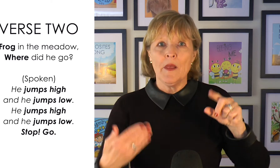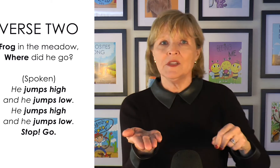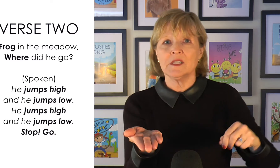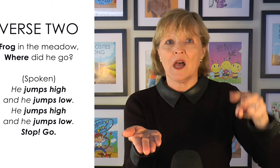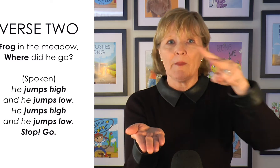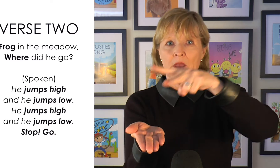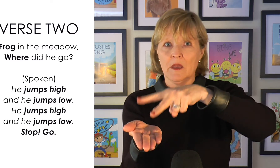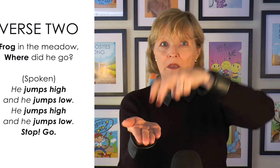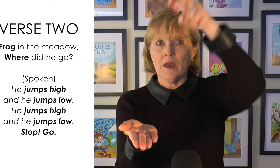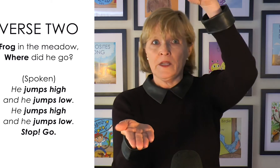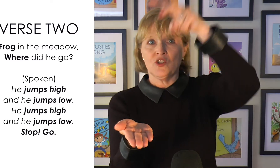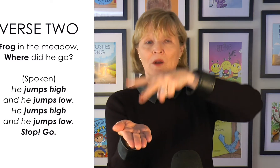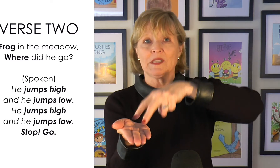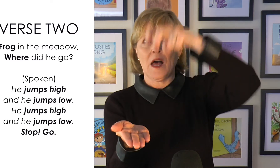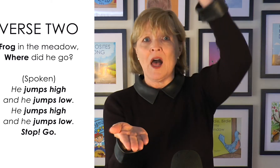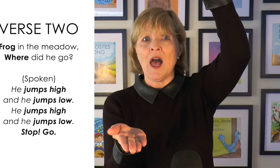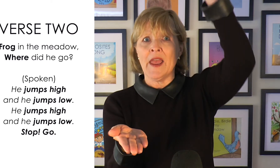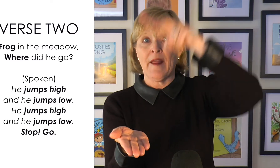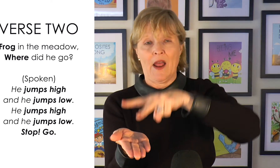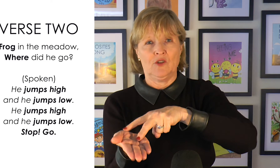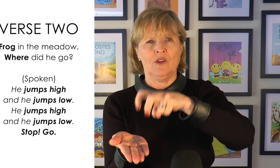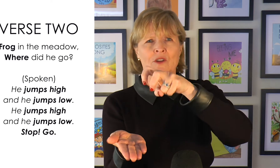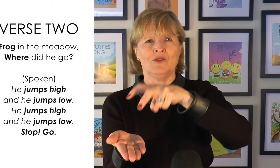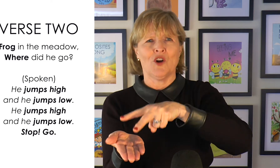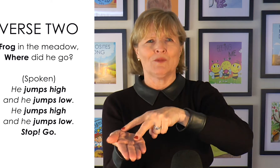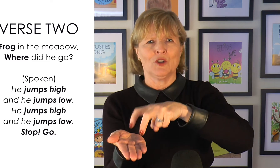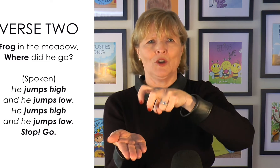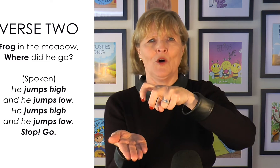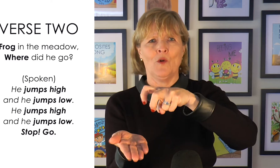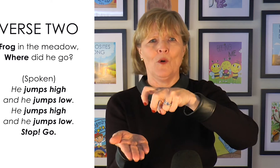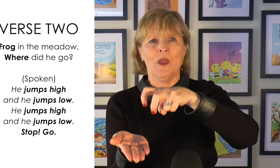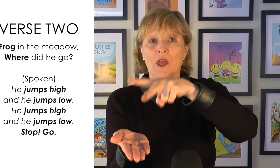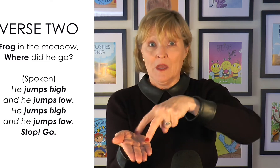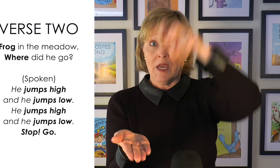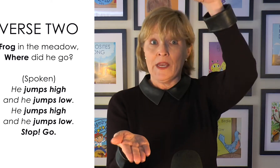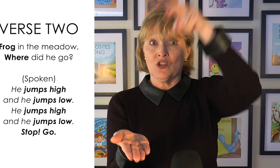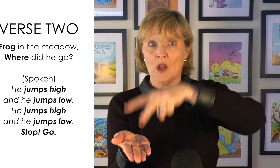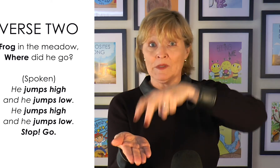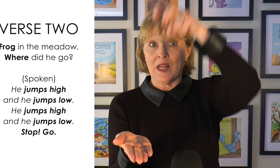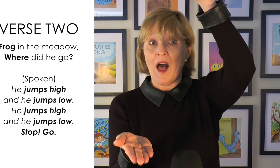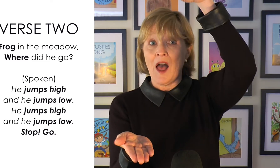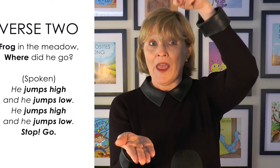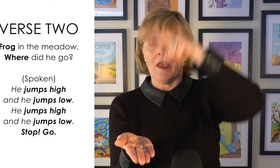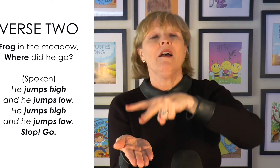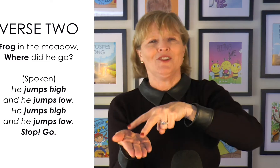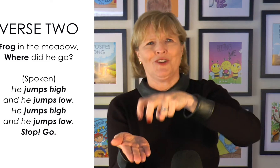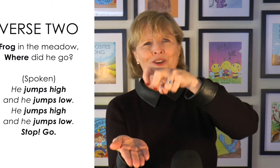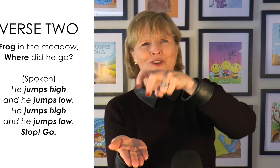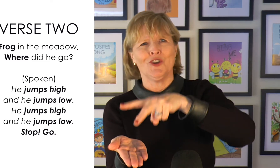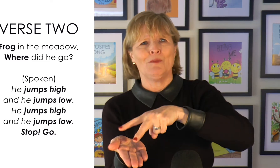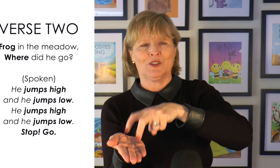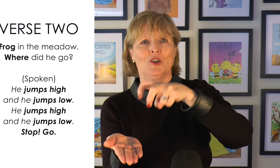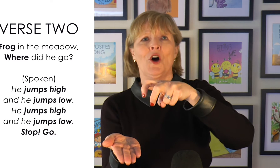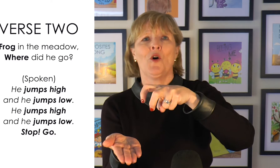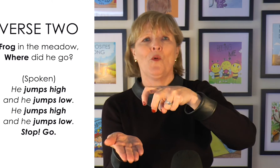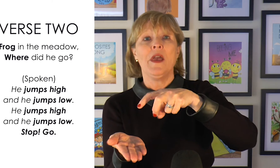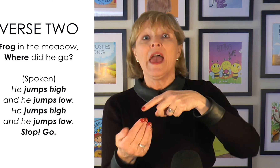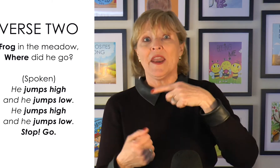This time he JUMPS HIGH and he JUMPS LOW, he JUMPS HIGH and he JUMPS LOW.